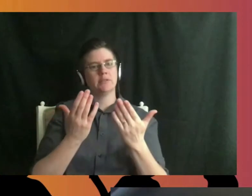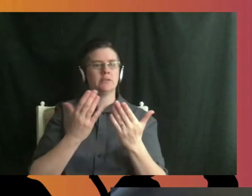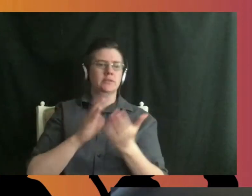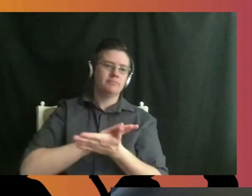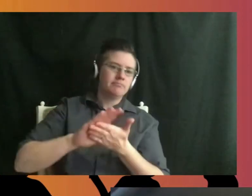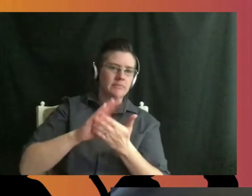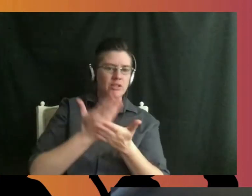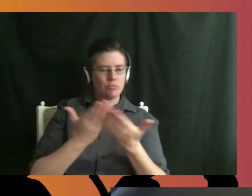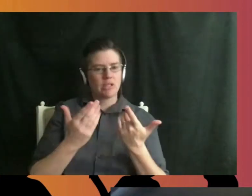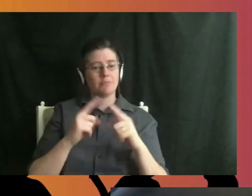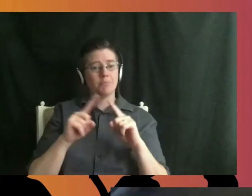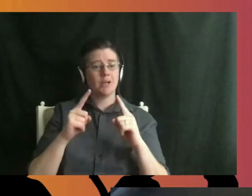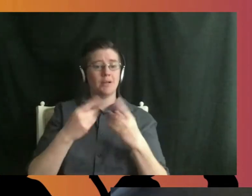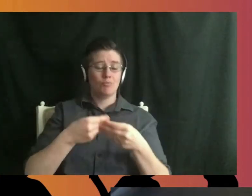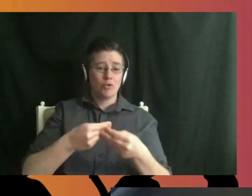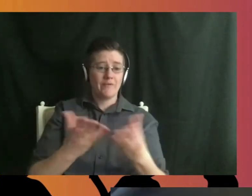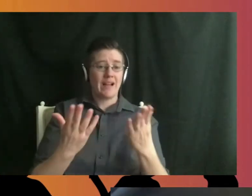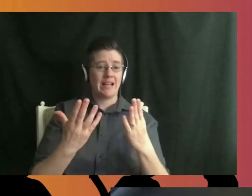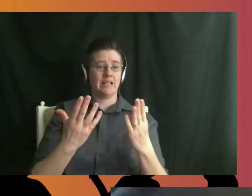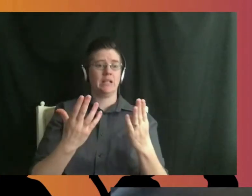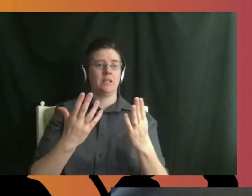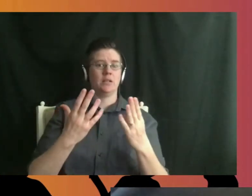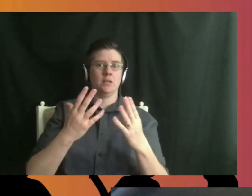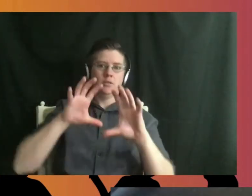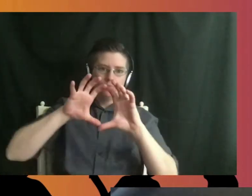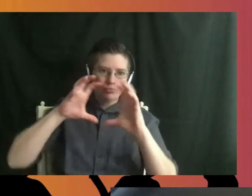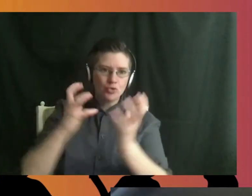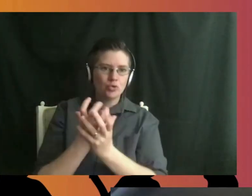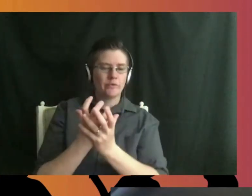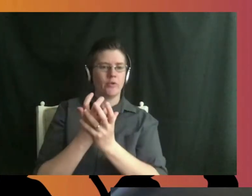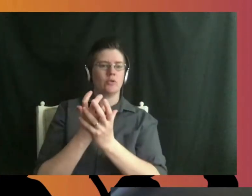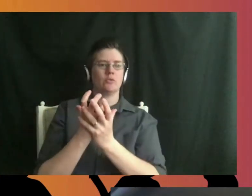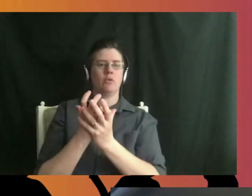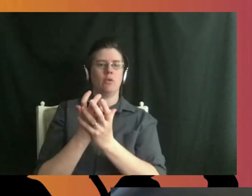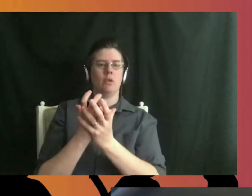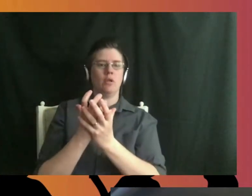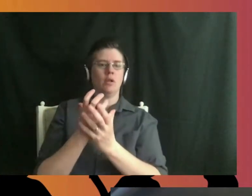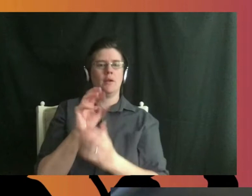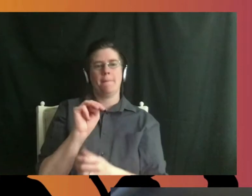universal access to mr hygiene cups and like mr hygiene products and so those are things that